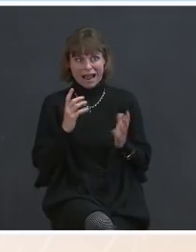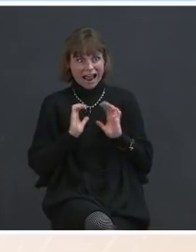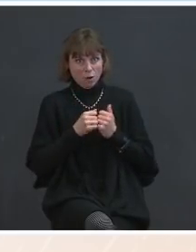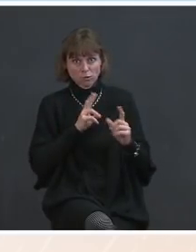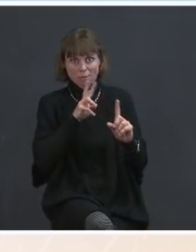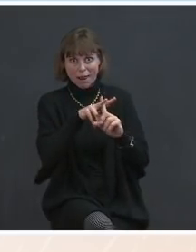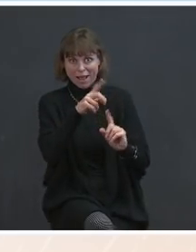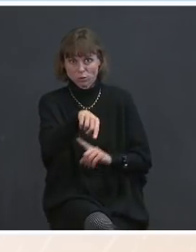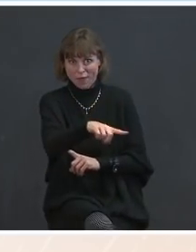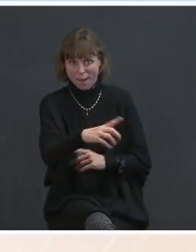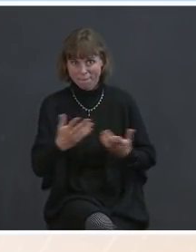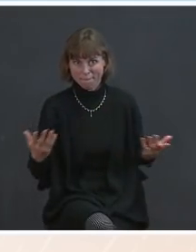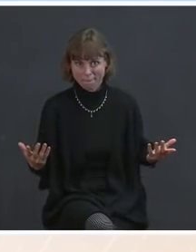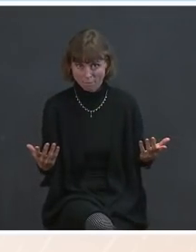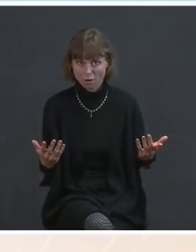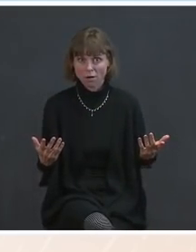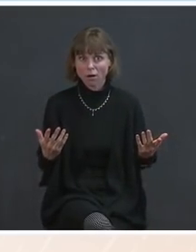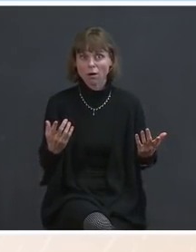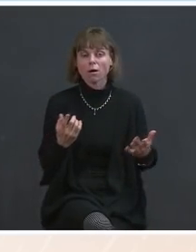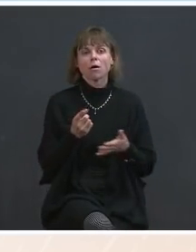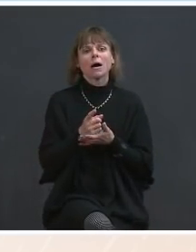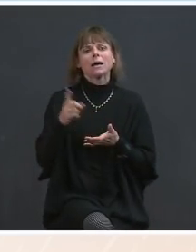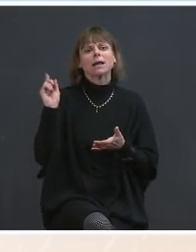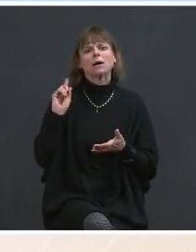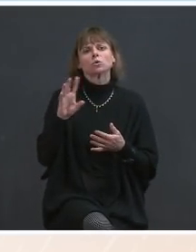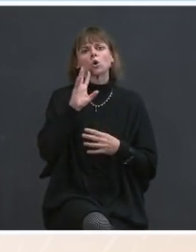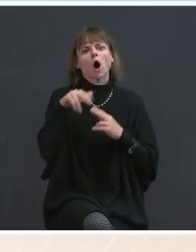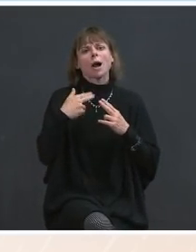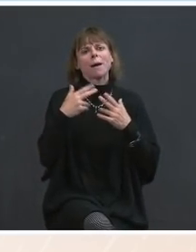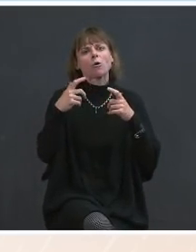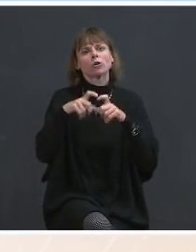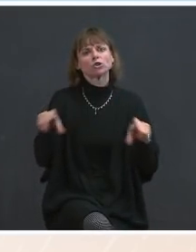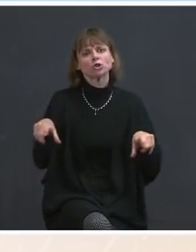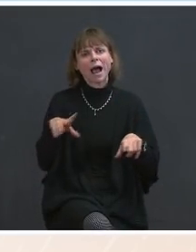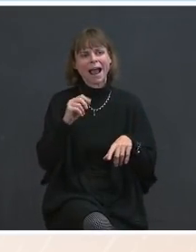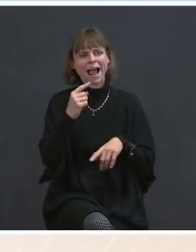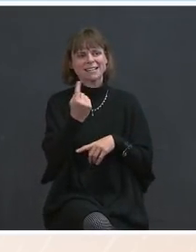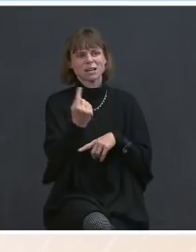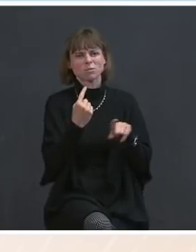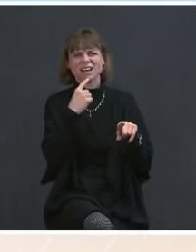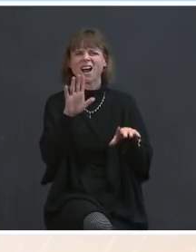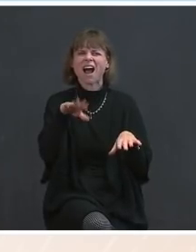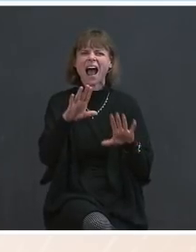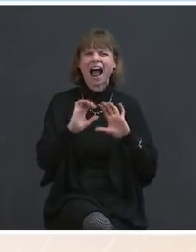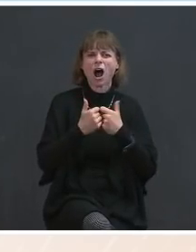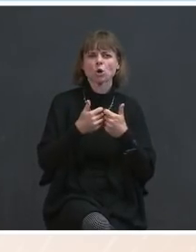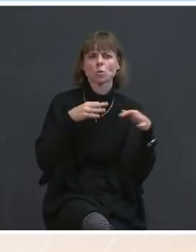about one of the pieces of the package -- the checks -- and he asked me to explain to him, "How do you explain to people how checks get out the door?"